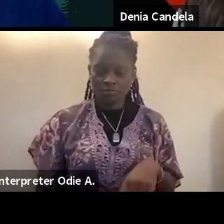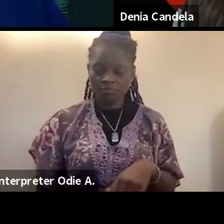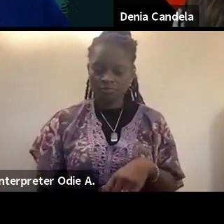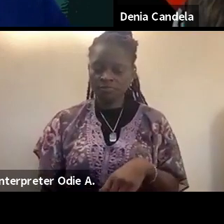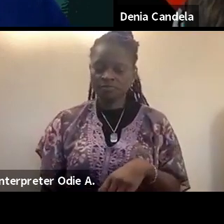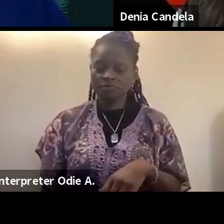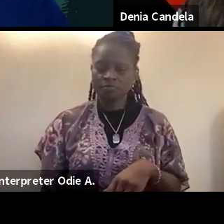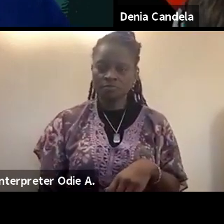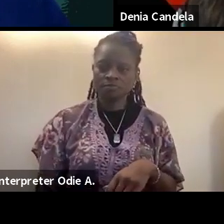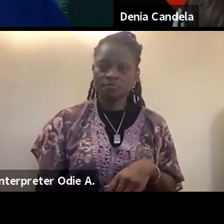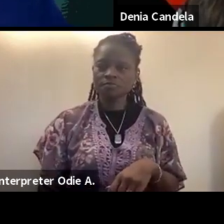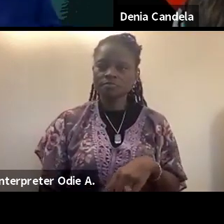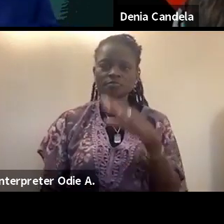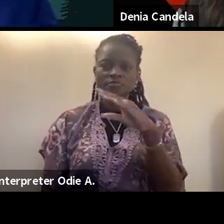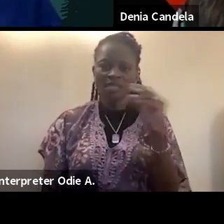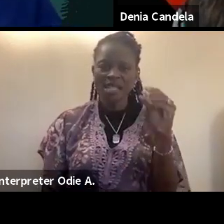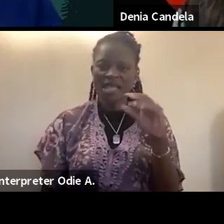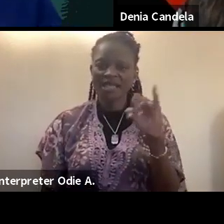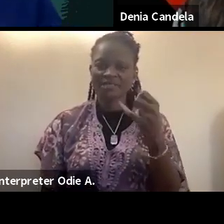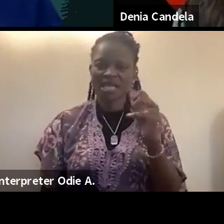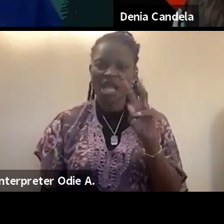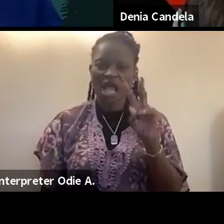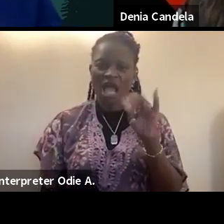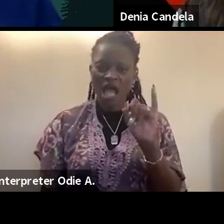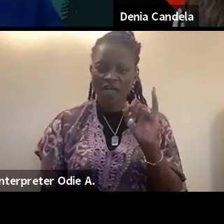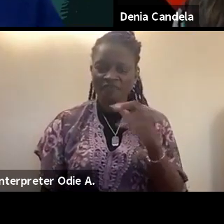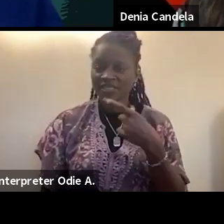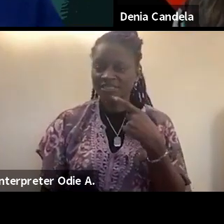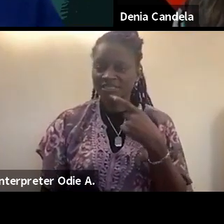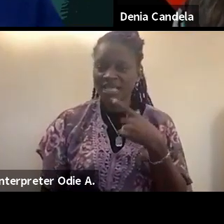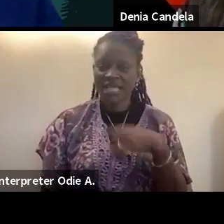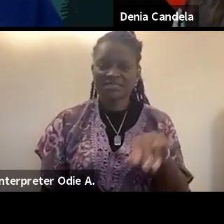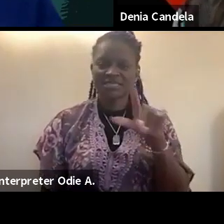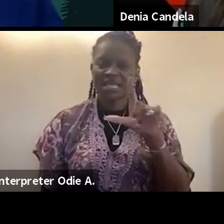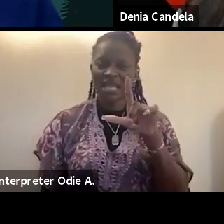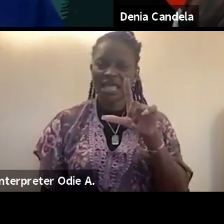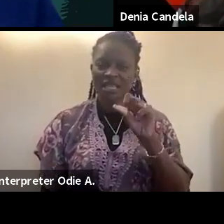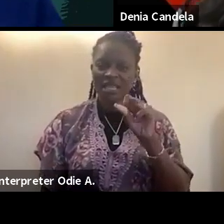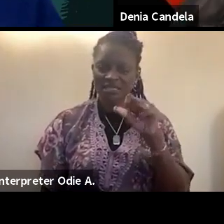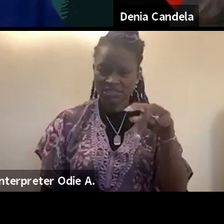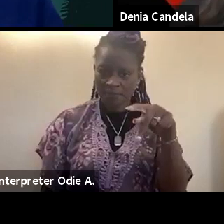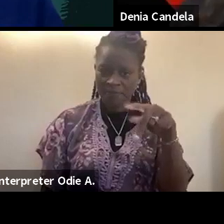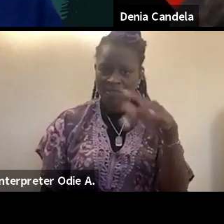As Javy mentioned, LSP is also helping to lead alongside with center for Wellbeing